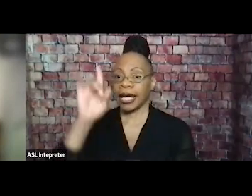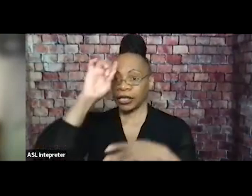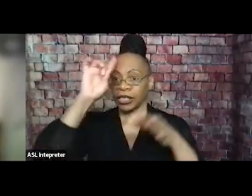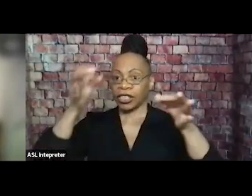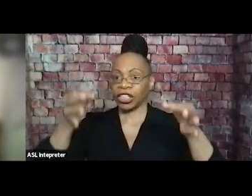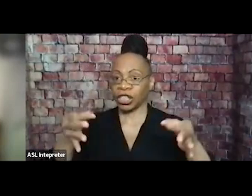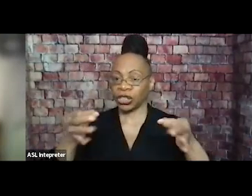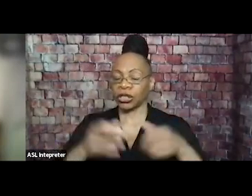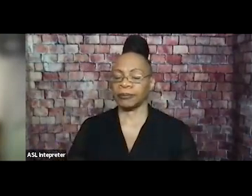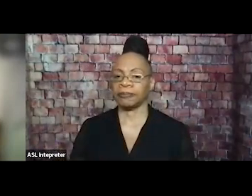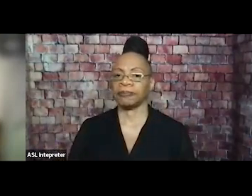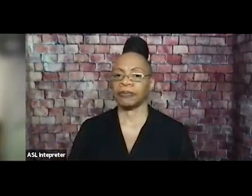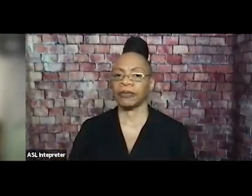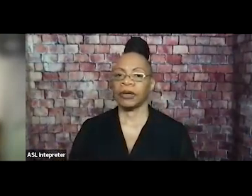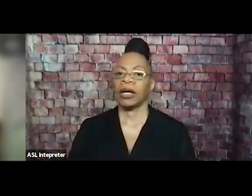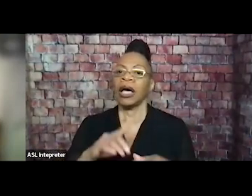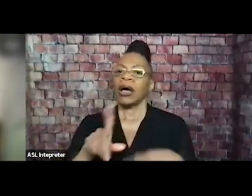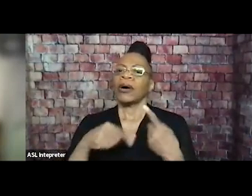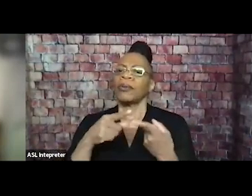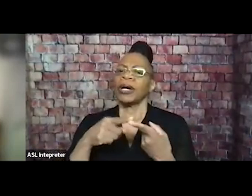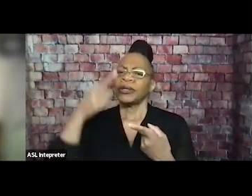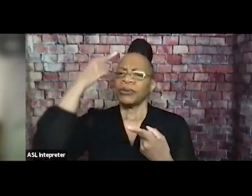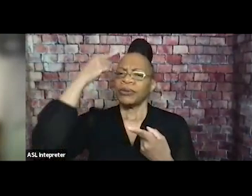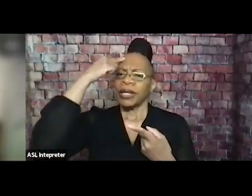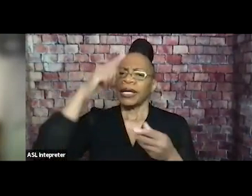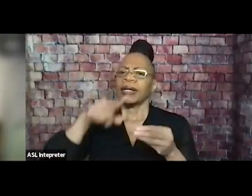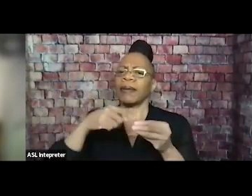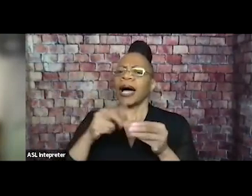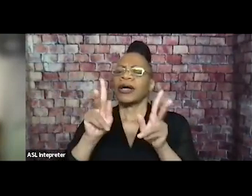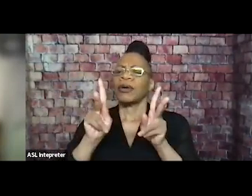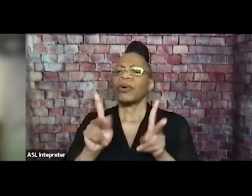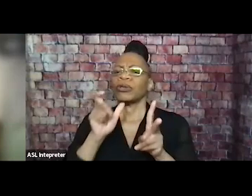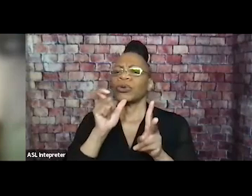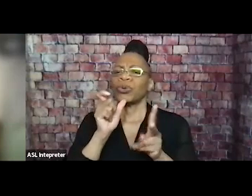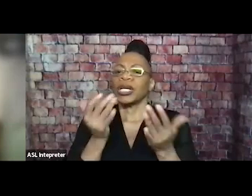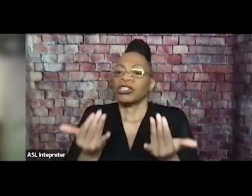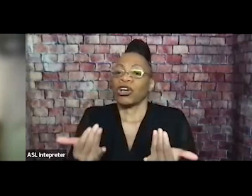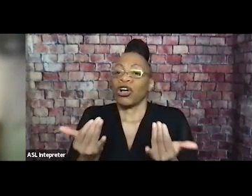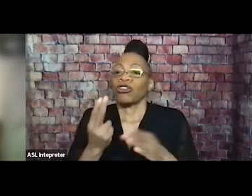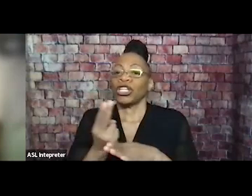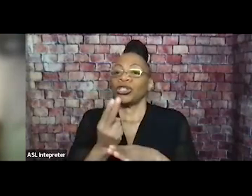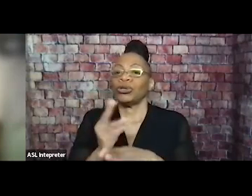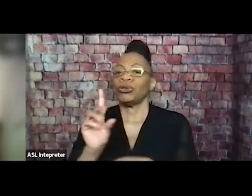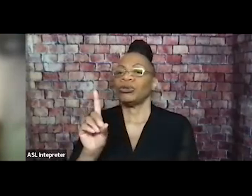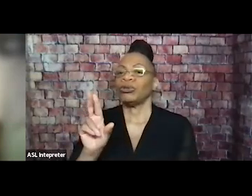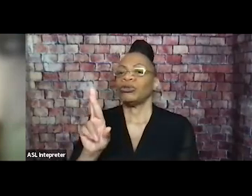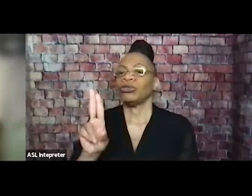When you're thinking about someone who is currently using drugs or alcohol while applying for benefits,